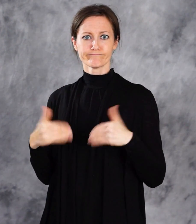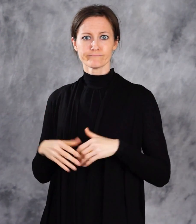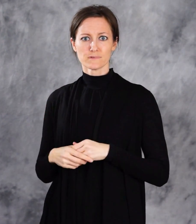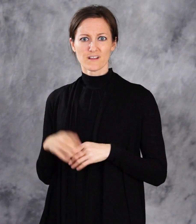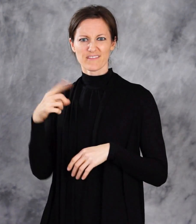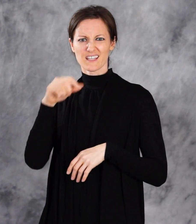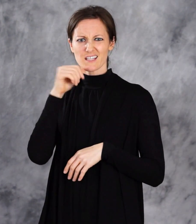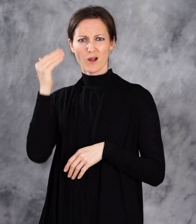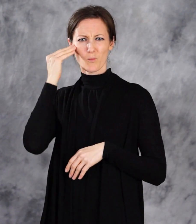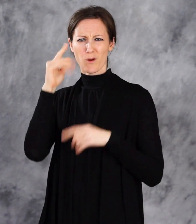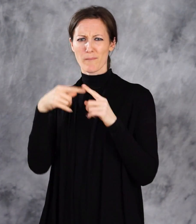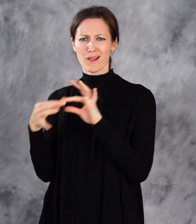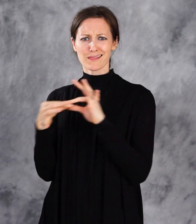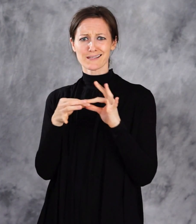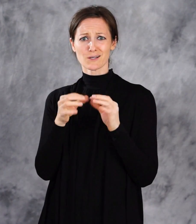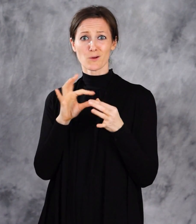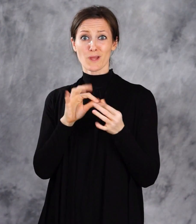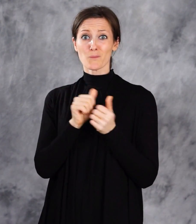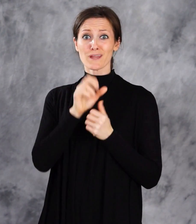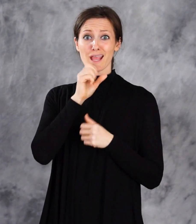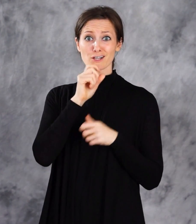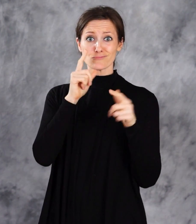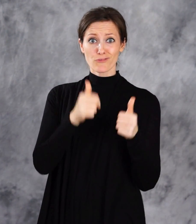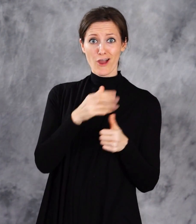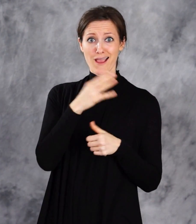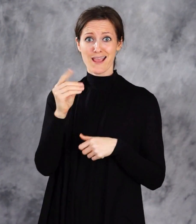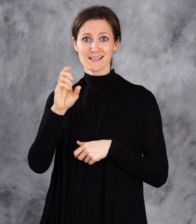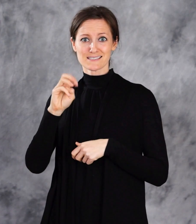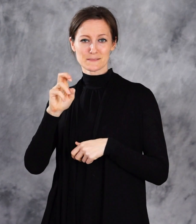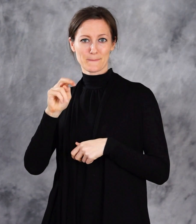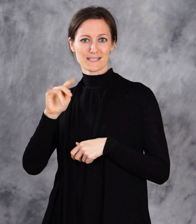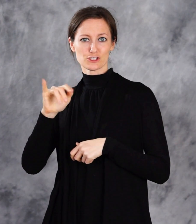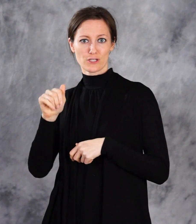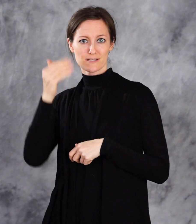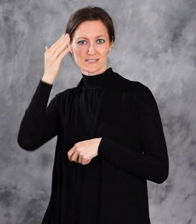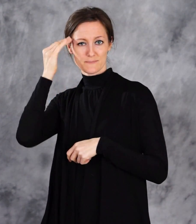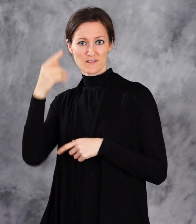and they had not been aware of the link between age-related hearing loss and dementia.